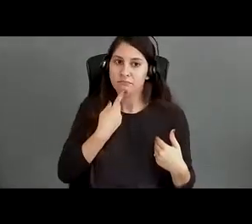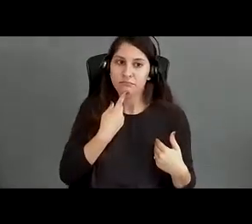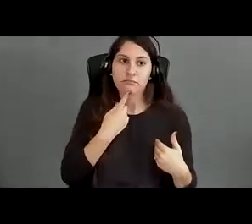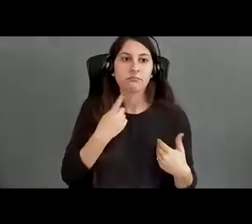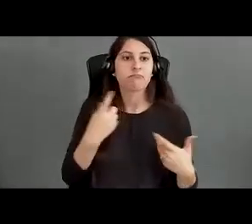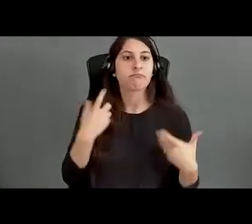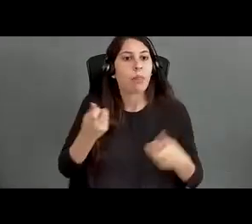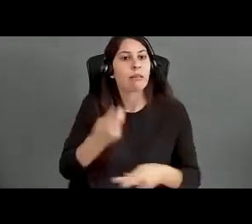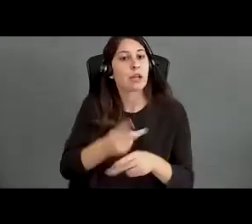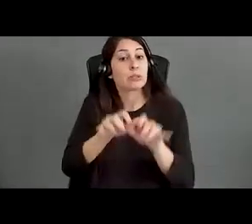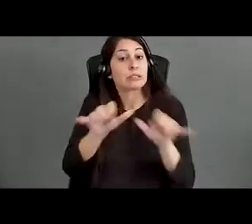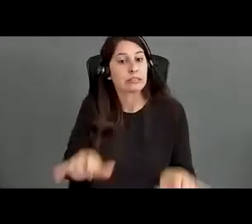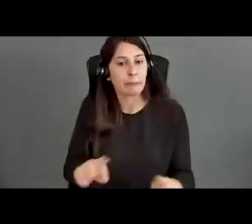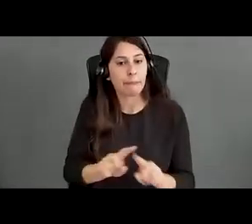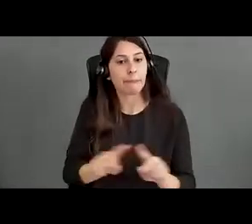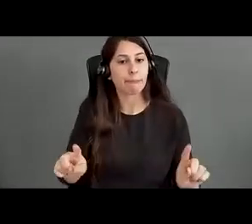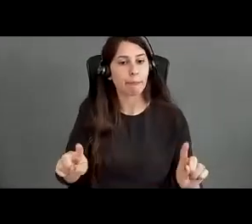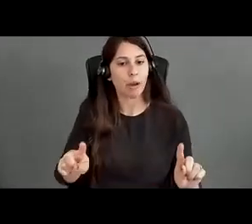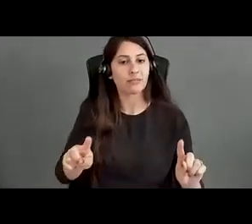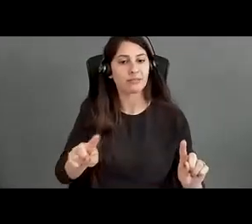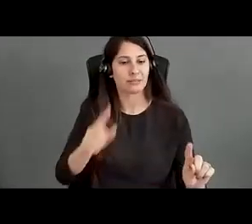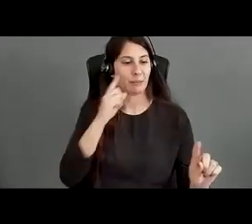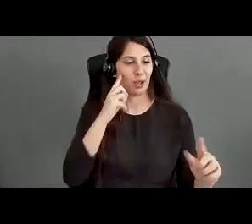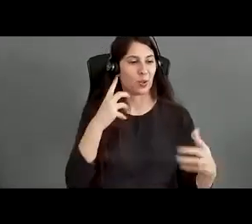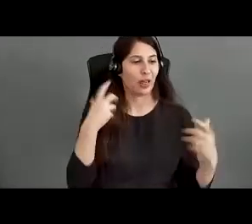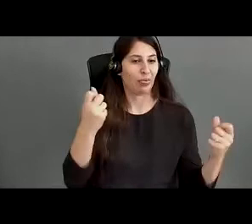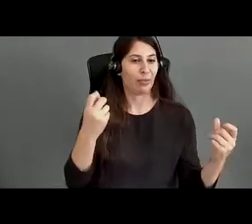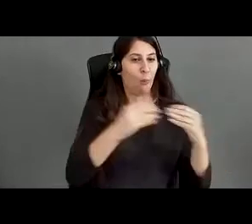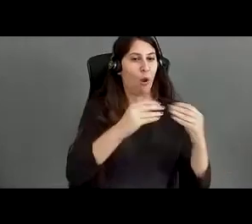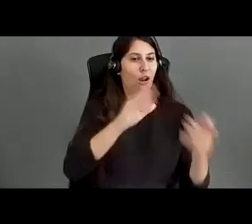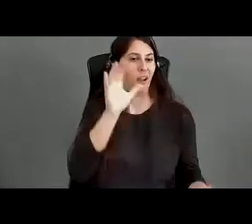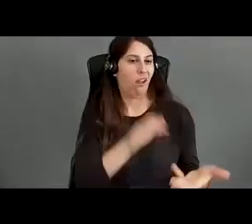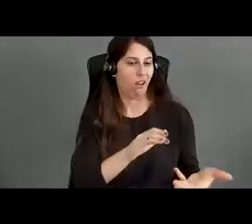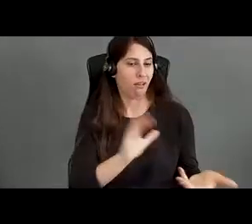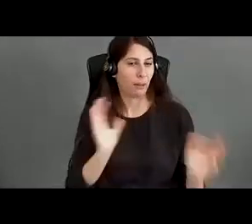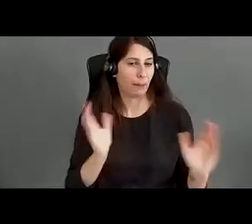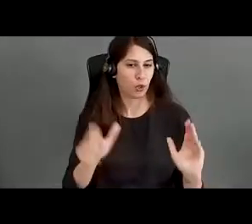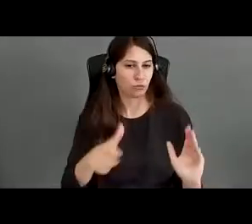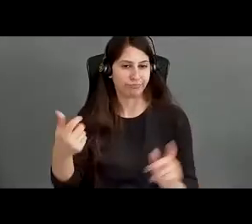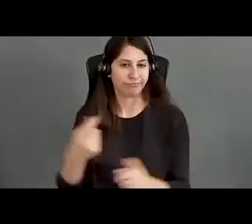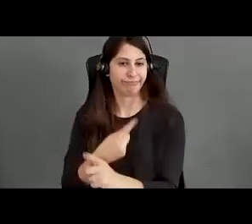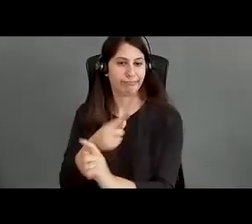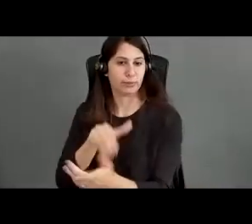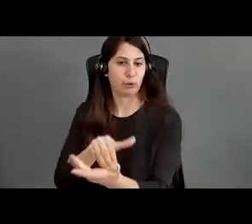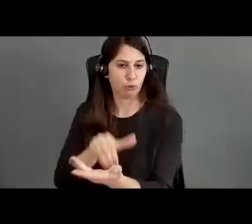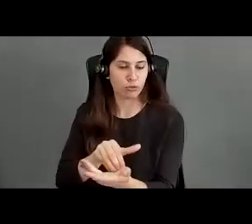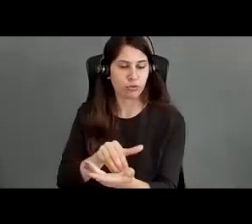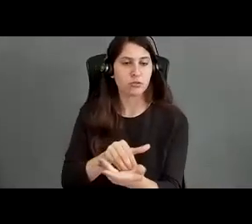but we have even less of a mental health system and it looks different in every community, every community,